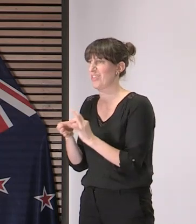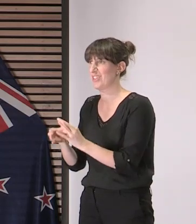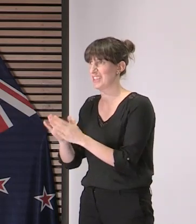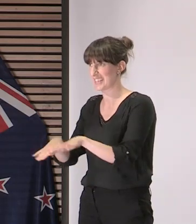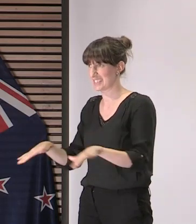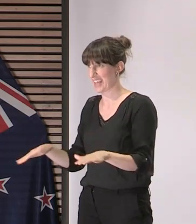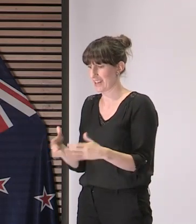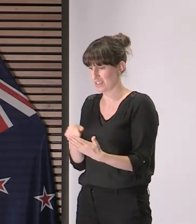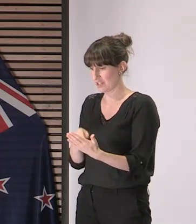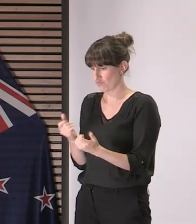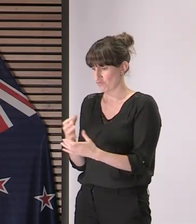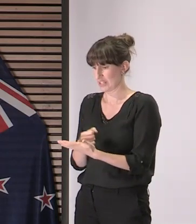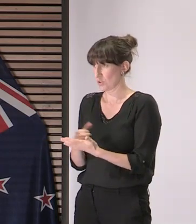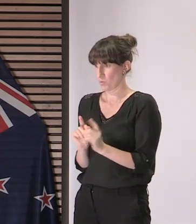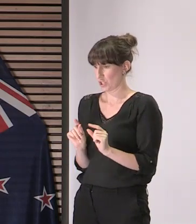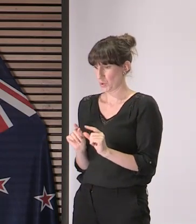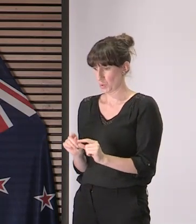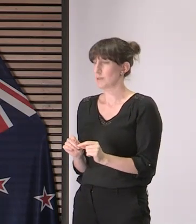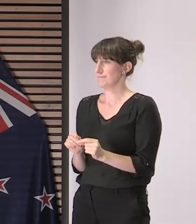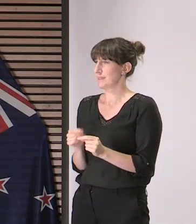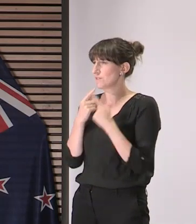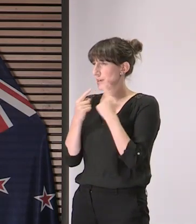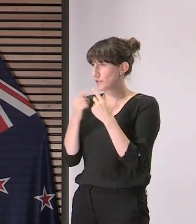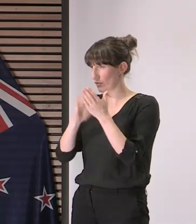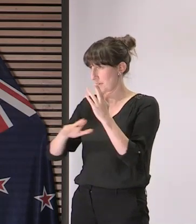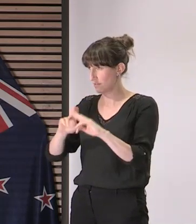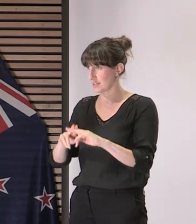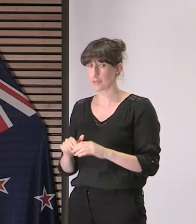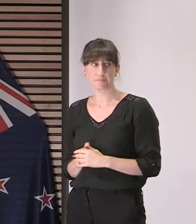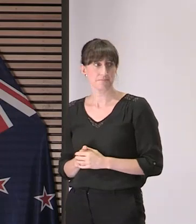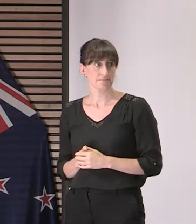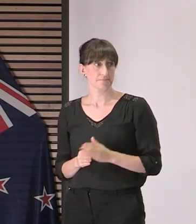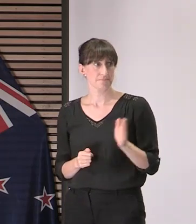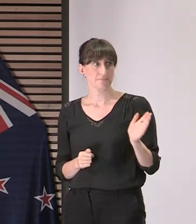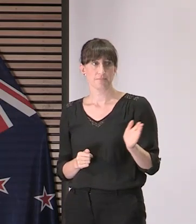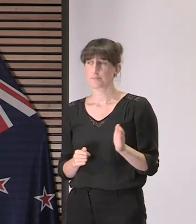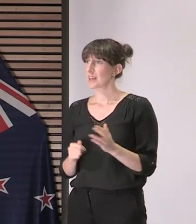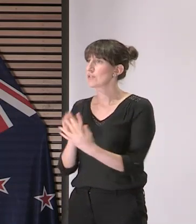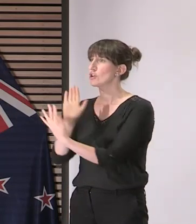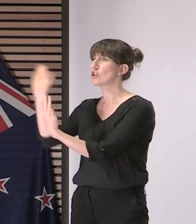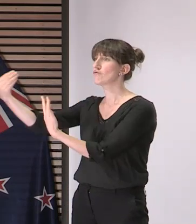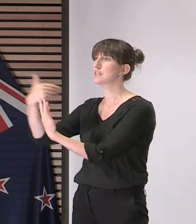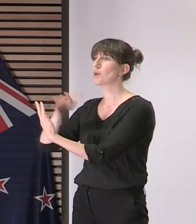a fold-out that tells them the sort of things they should be doing with you, how to use the